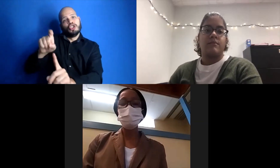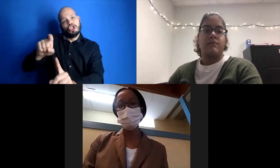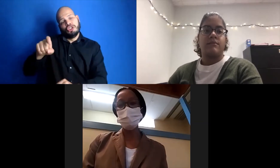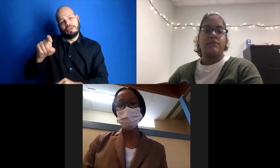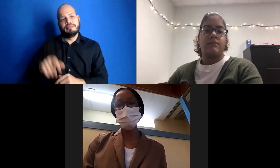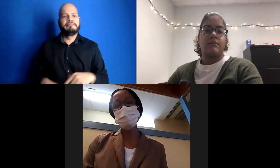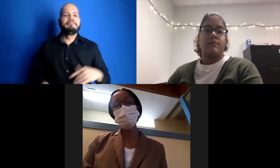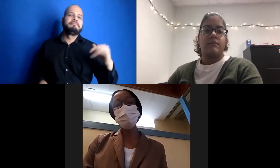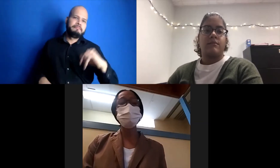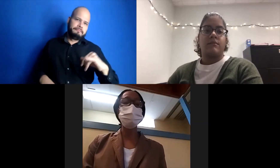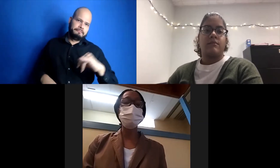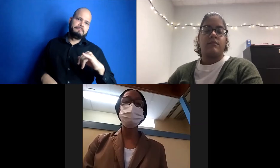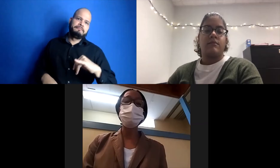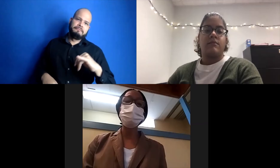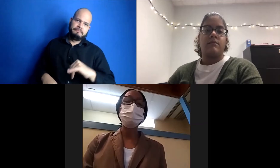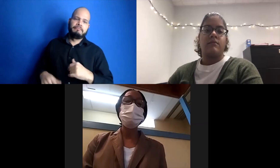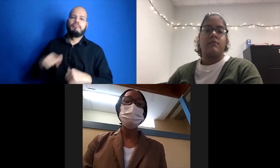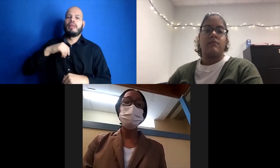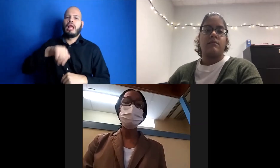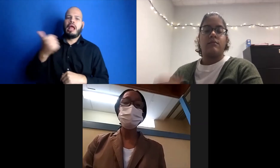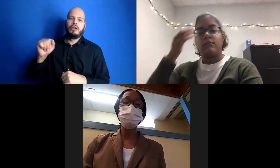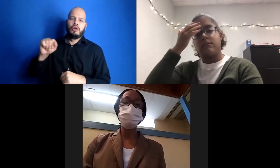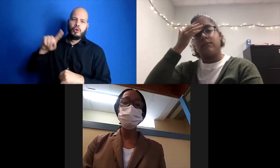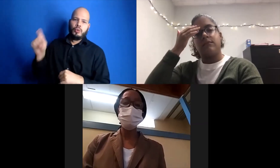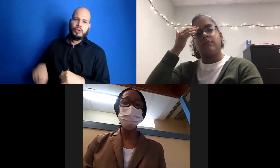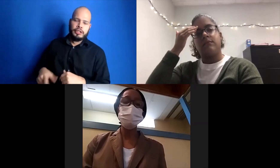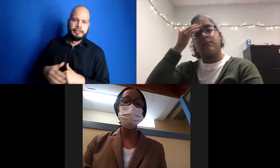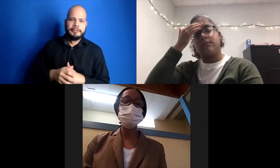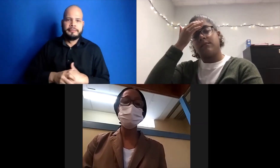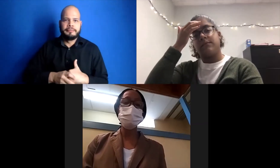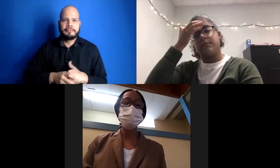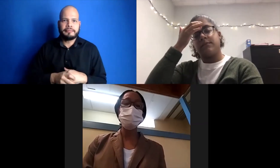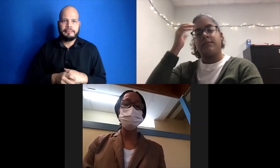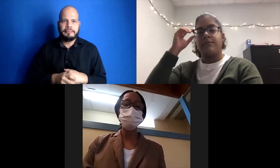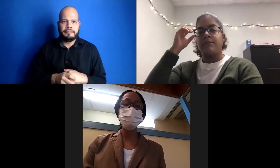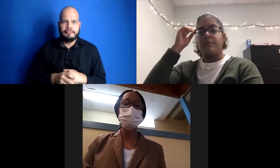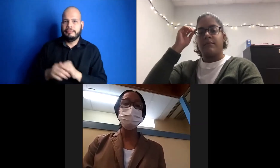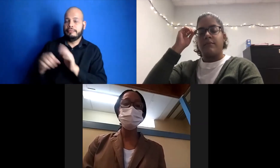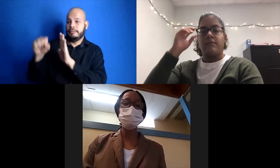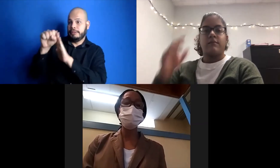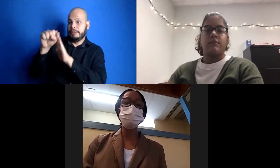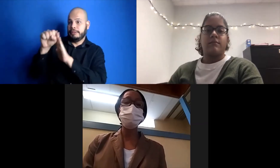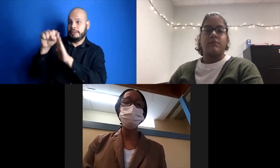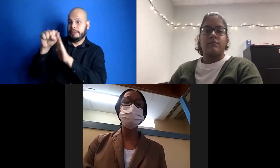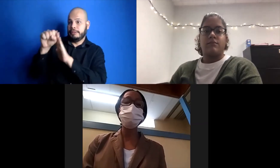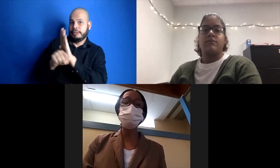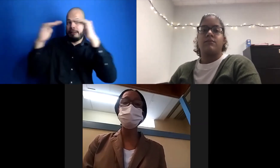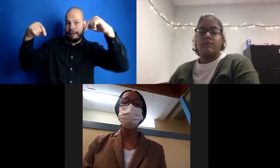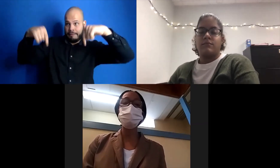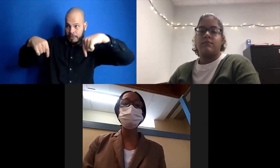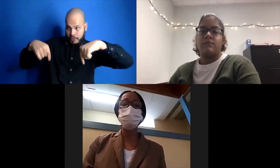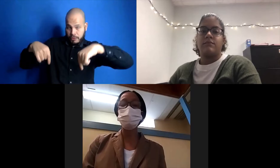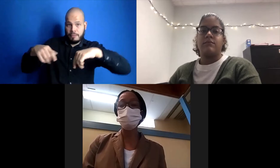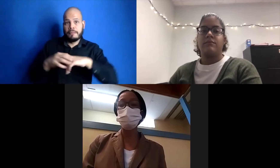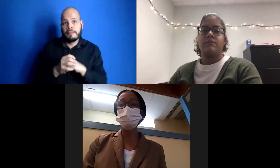for the Deaf and Hard of Hearing how can we as um as an organization strengthen our relationship